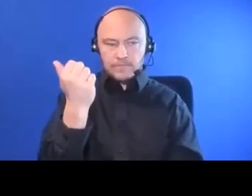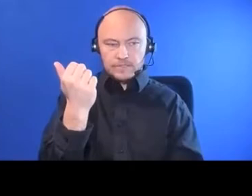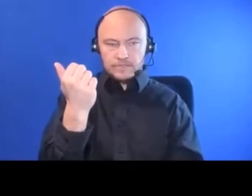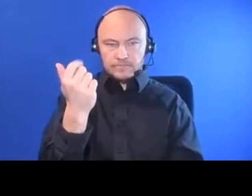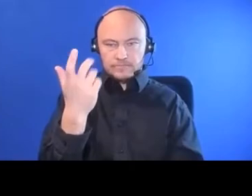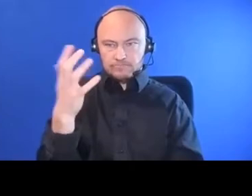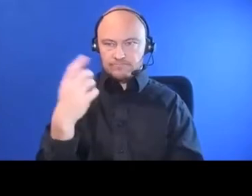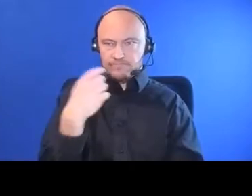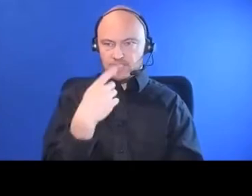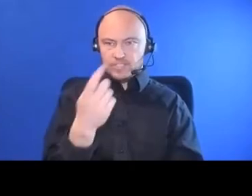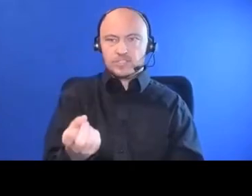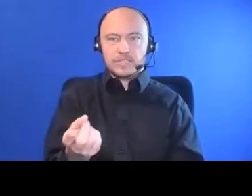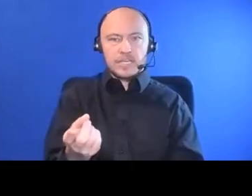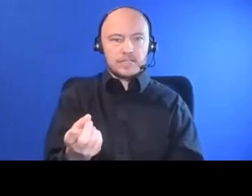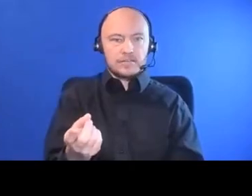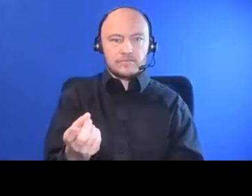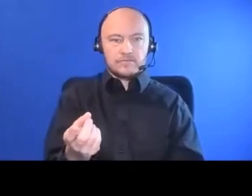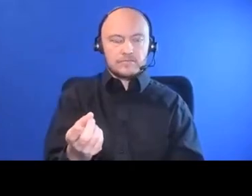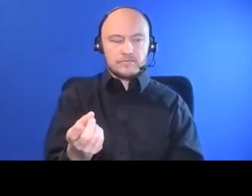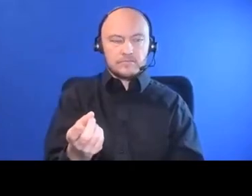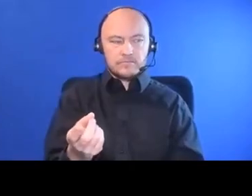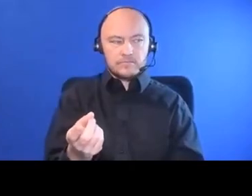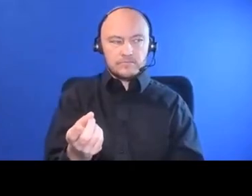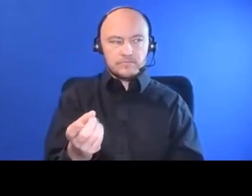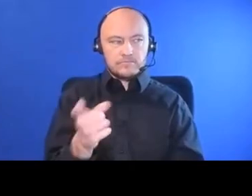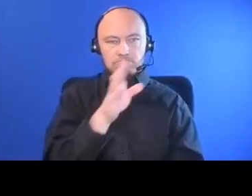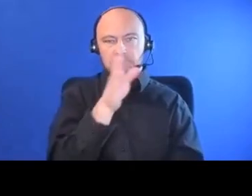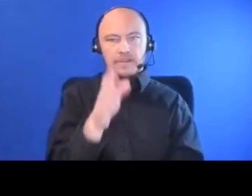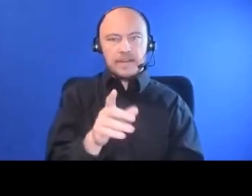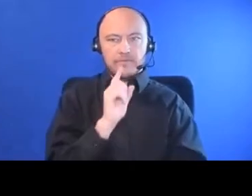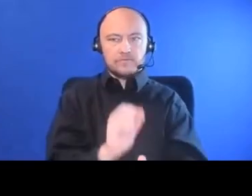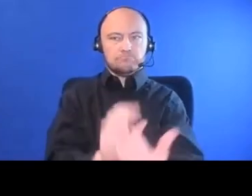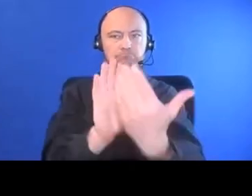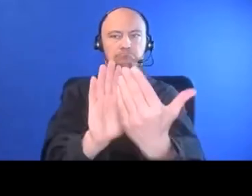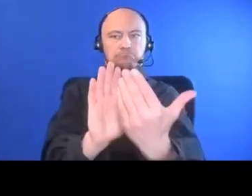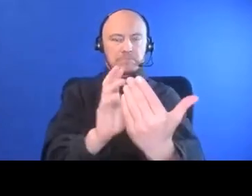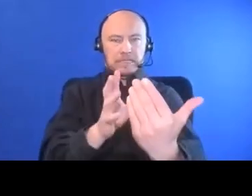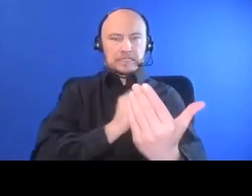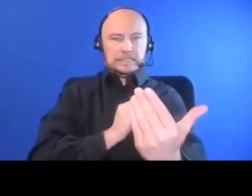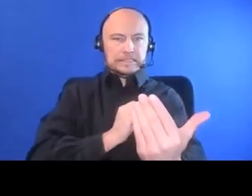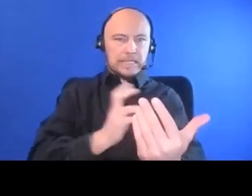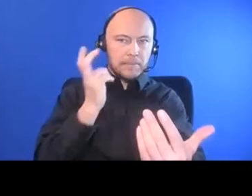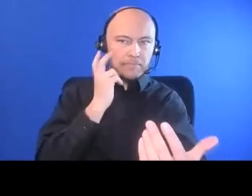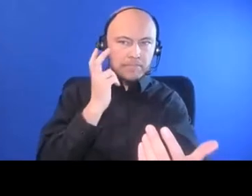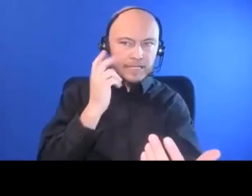I never even would confront my blindness let alone write about it on the page